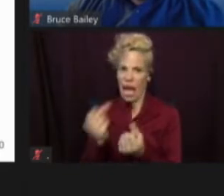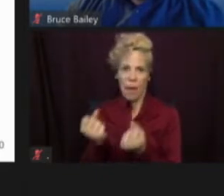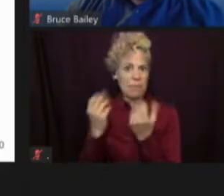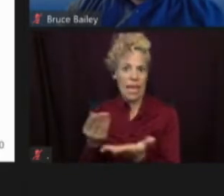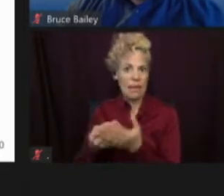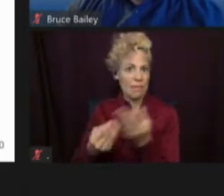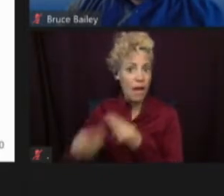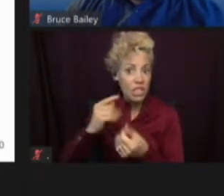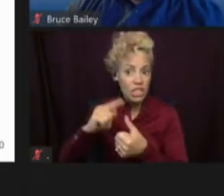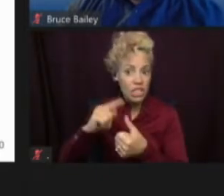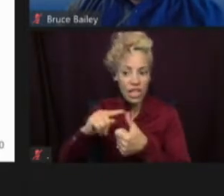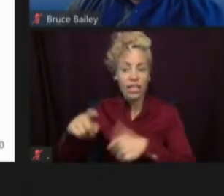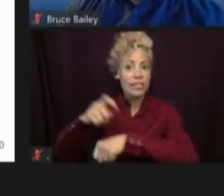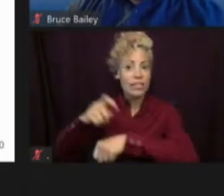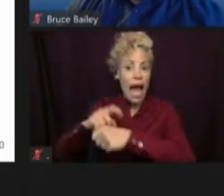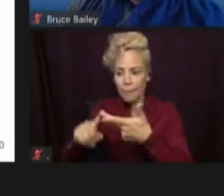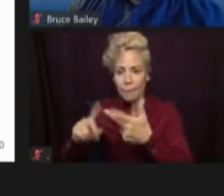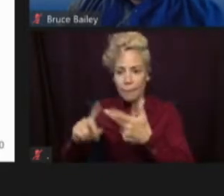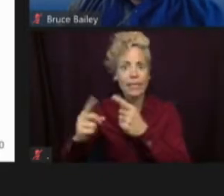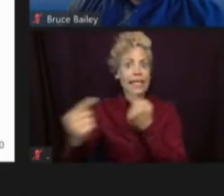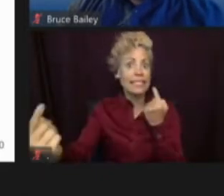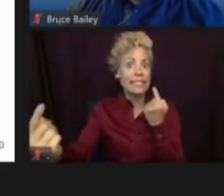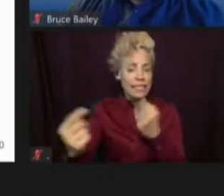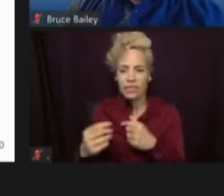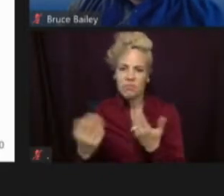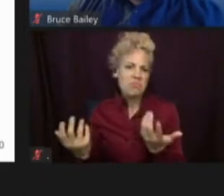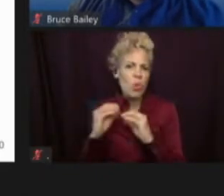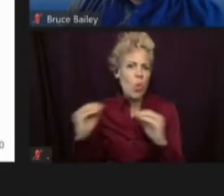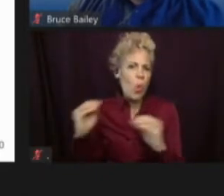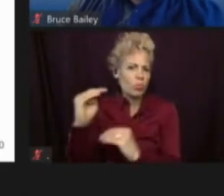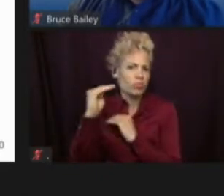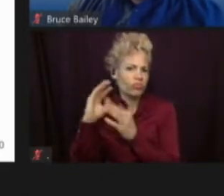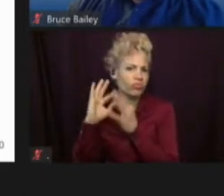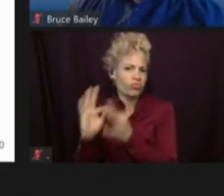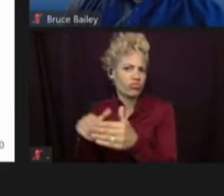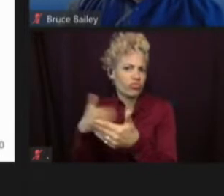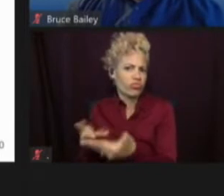And for disability, people can more often find assistance